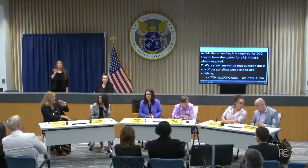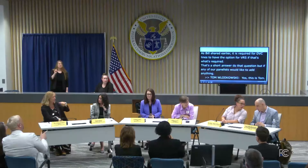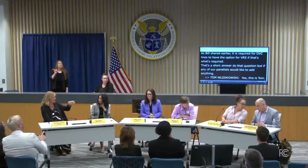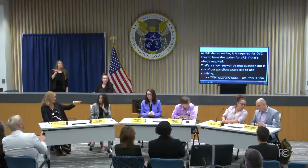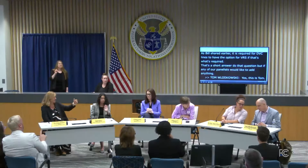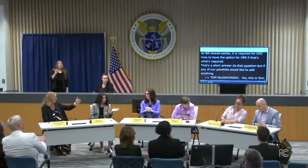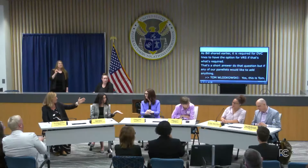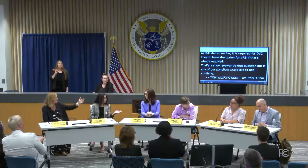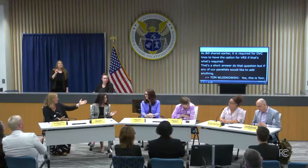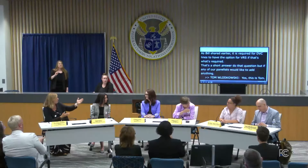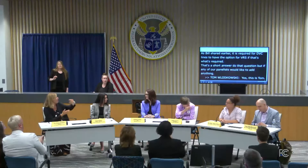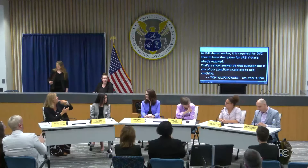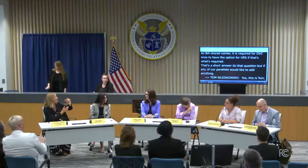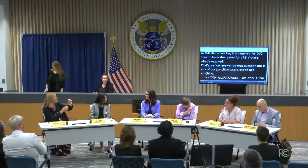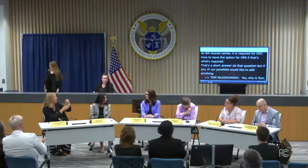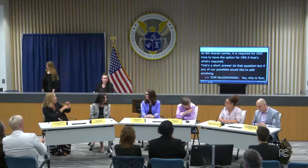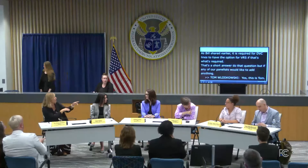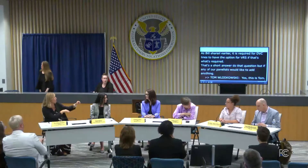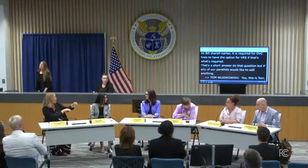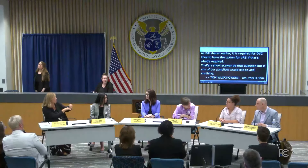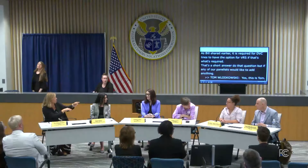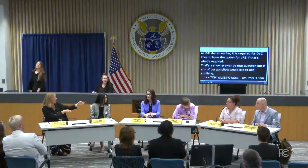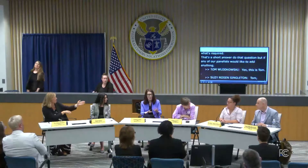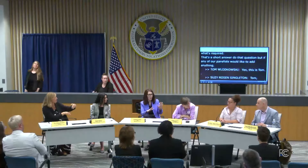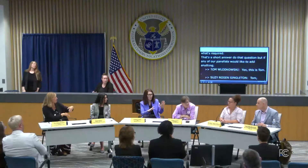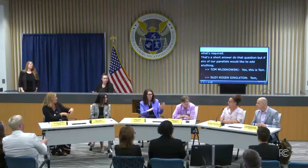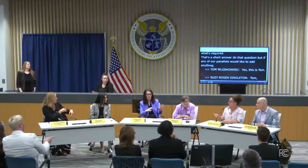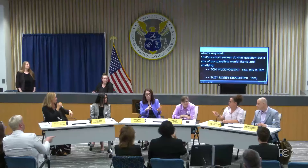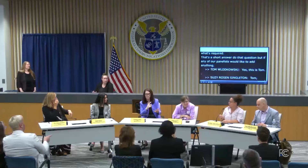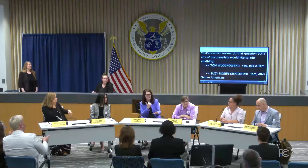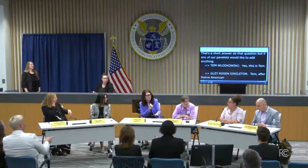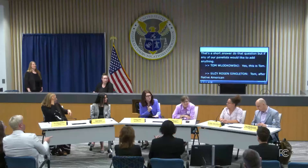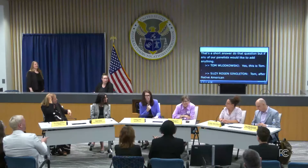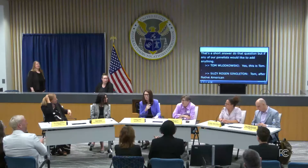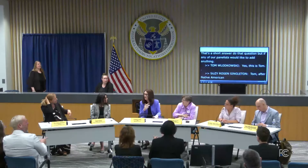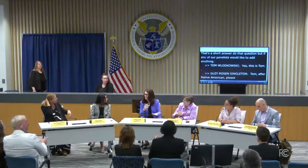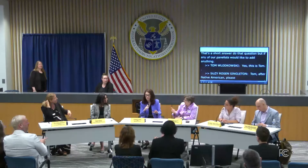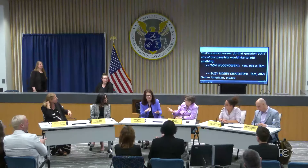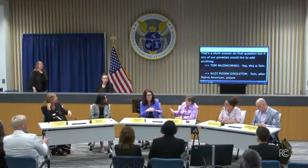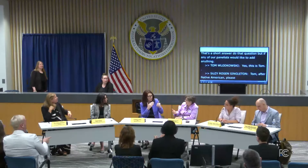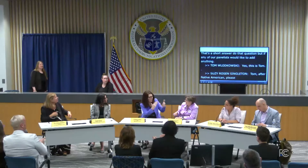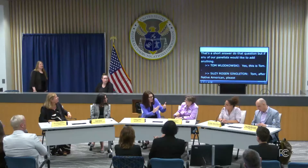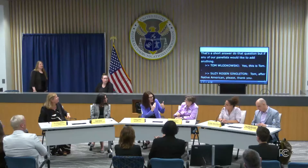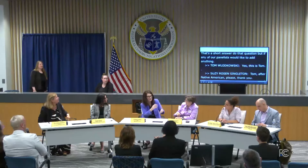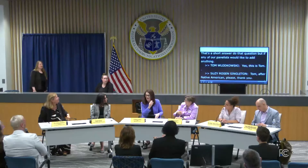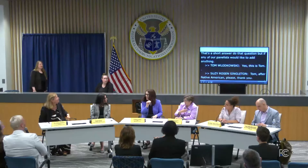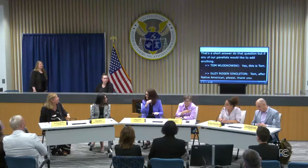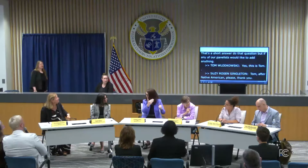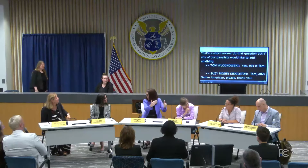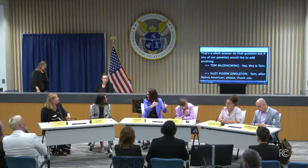YES, THIS IS TOM..